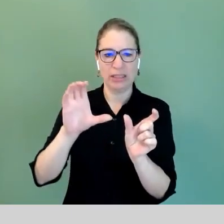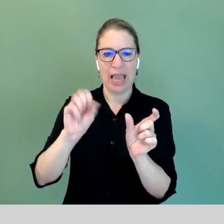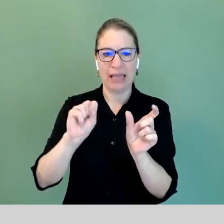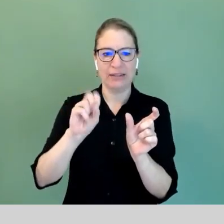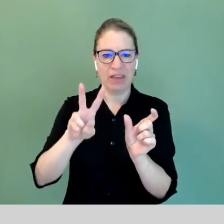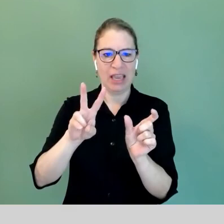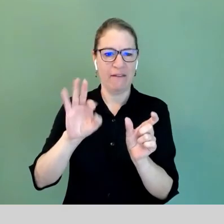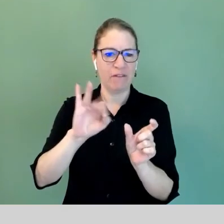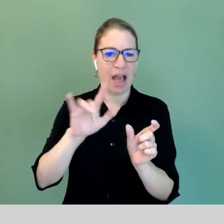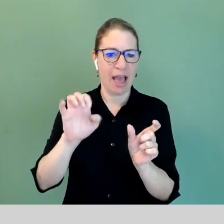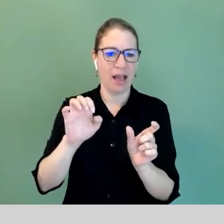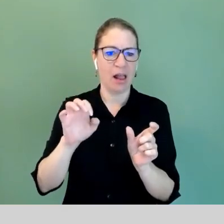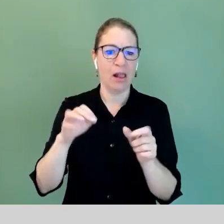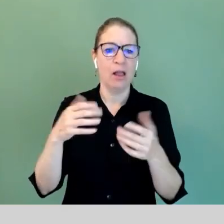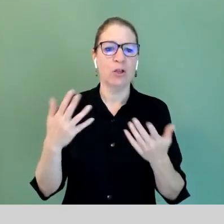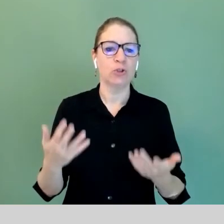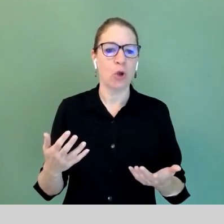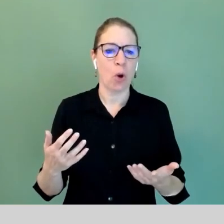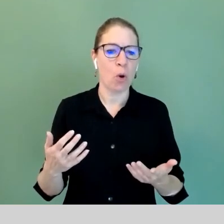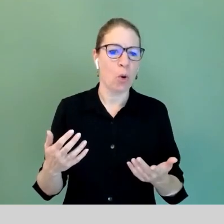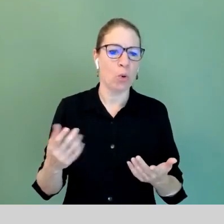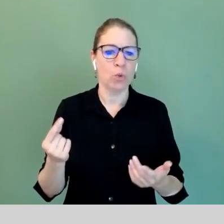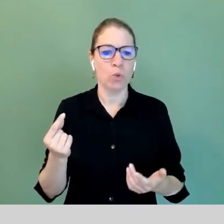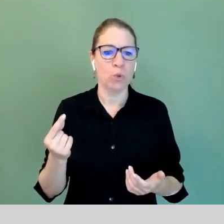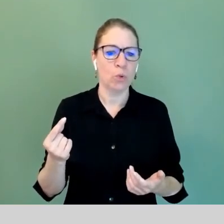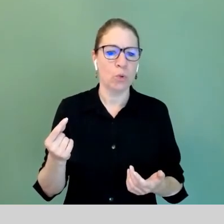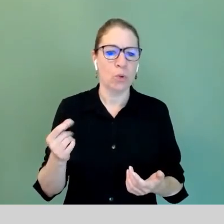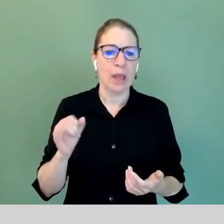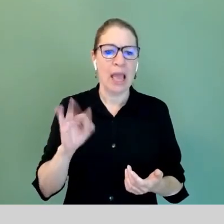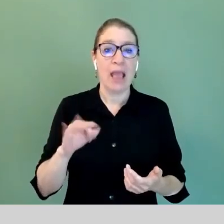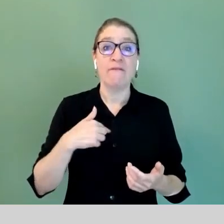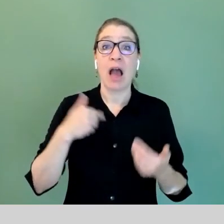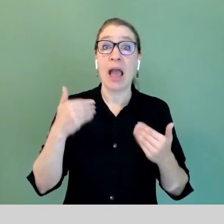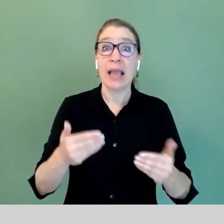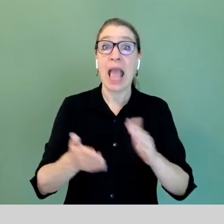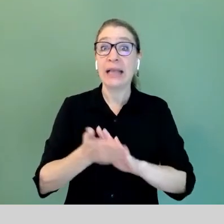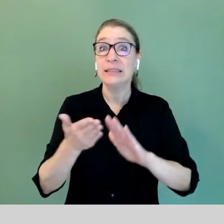So I can actually, if I execute everything here,